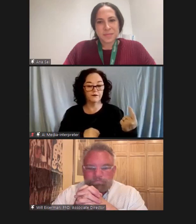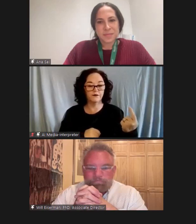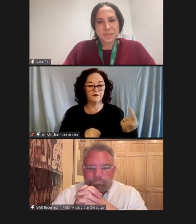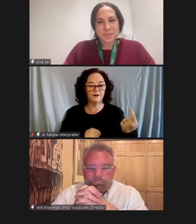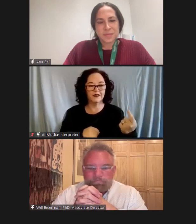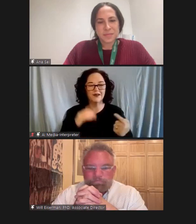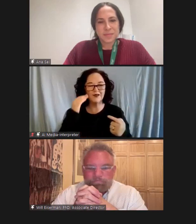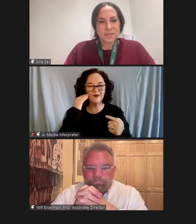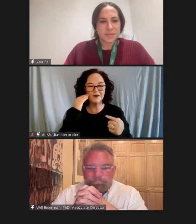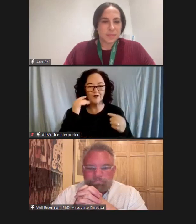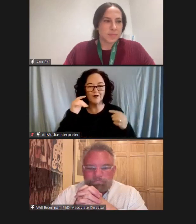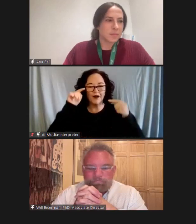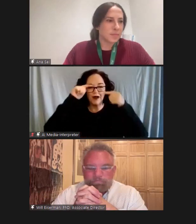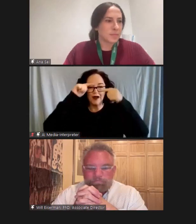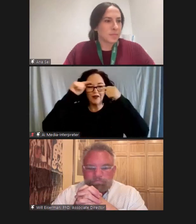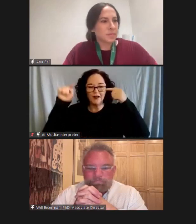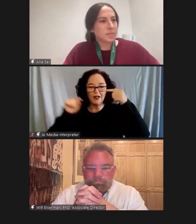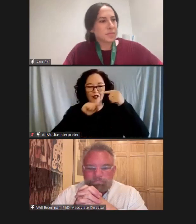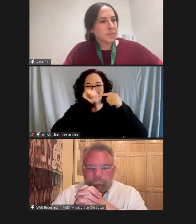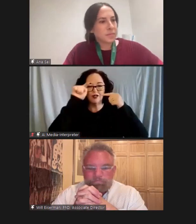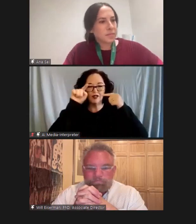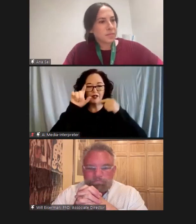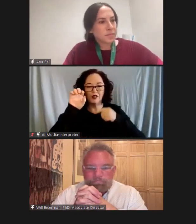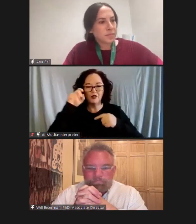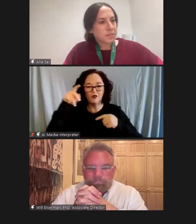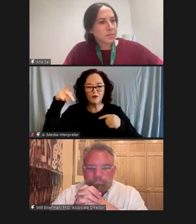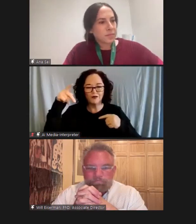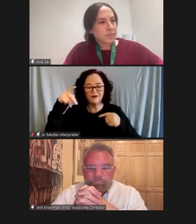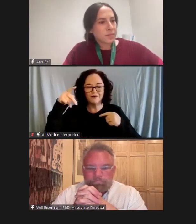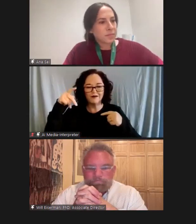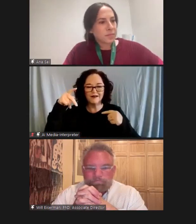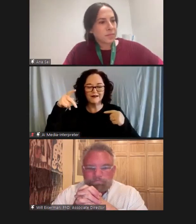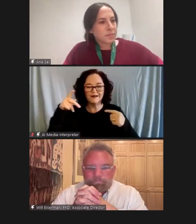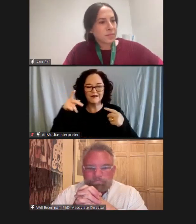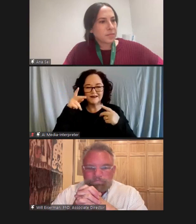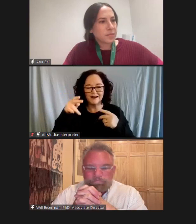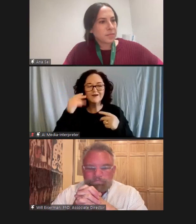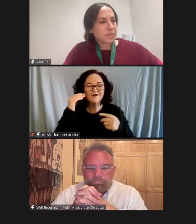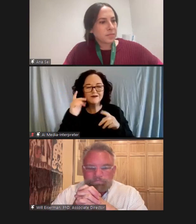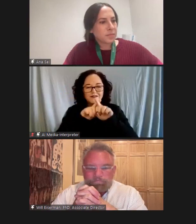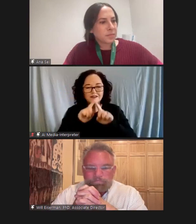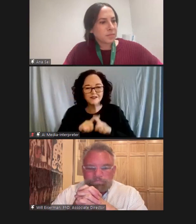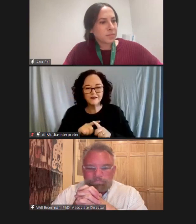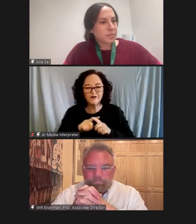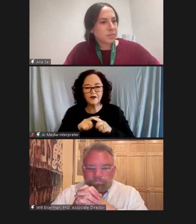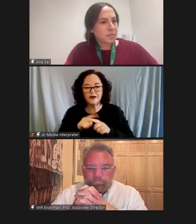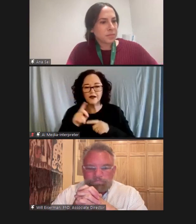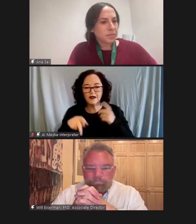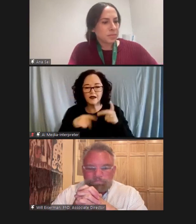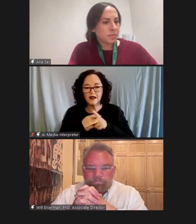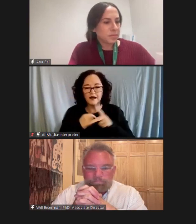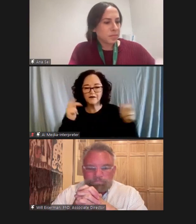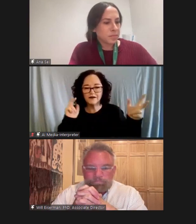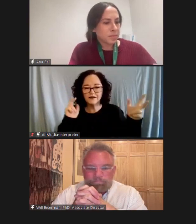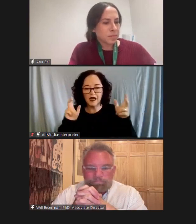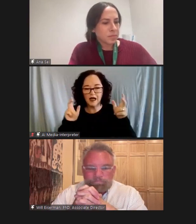Loop of having a different sound kind of